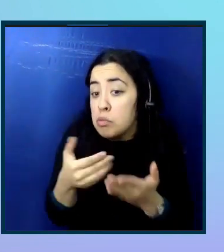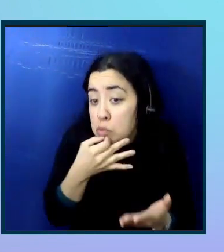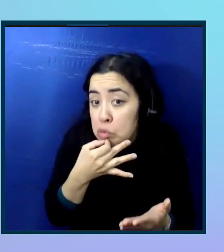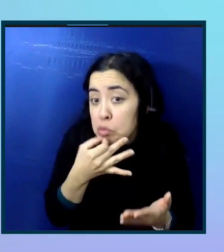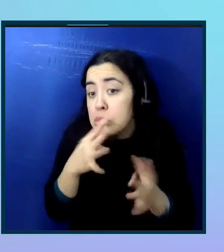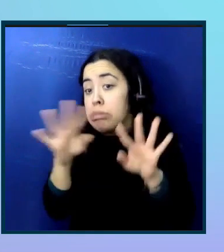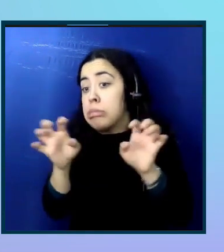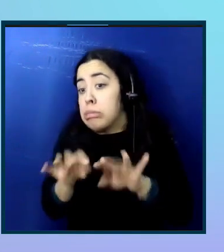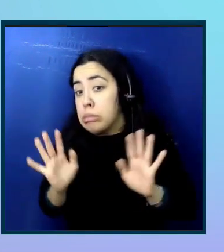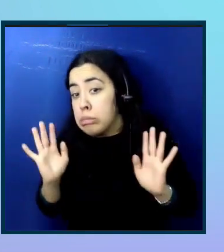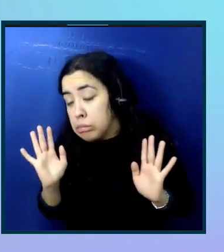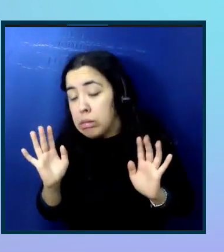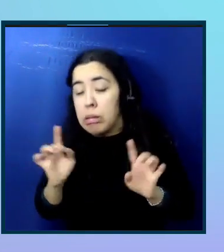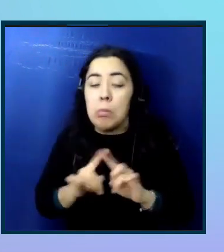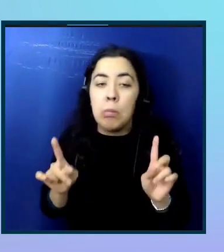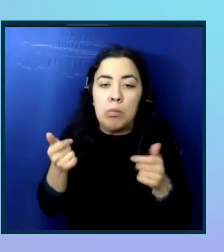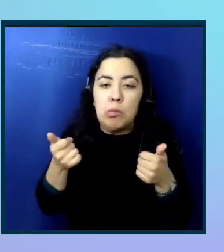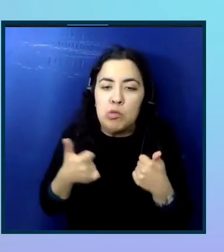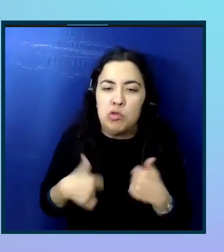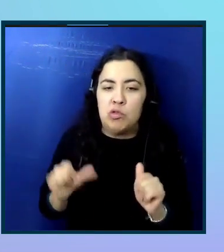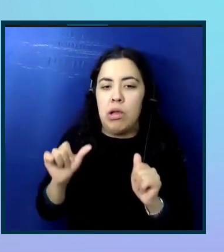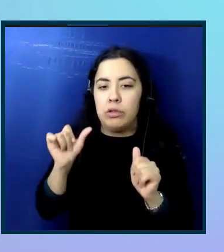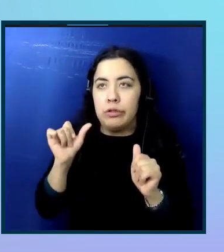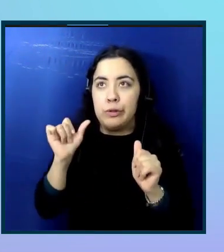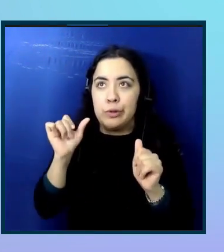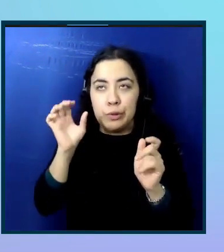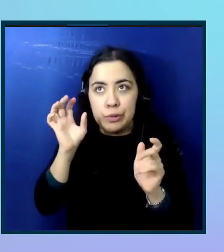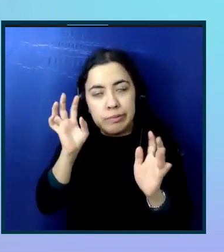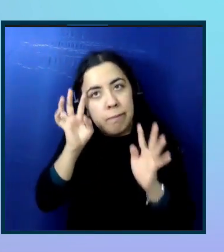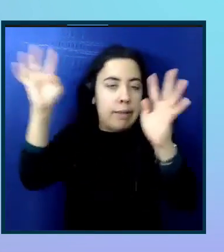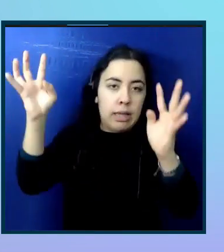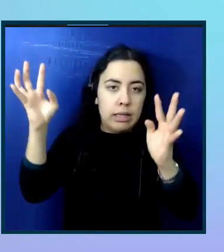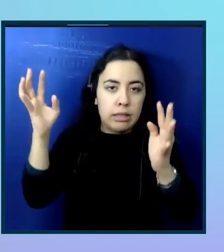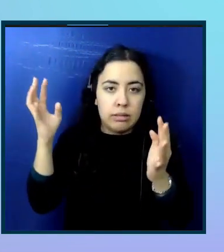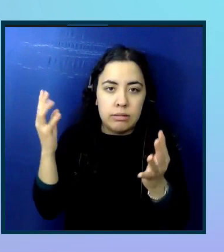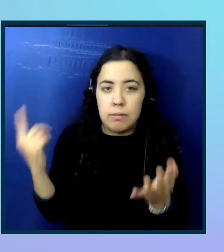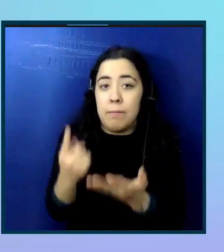but I'm trying to make something that anybody can get these resources.